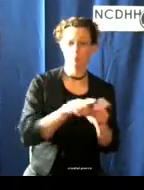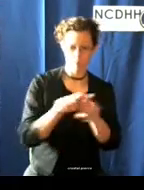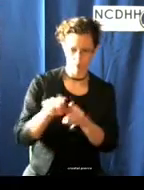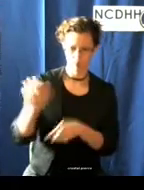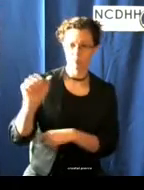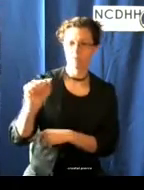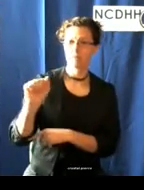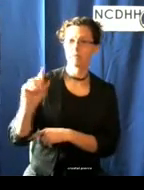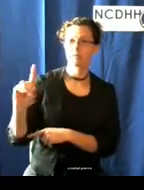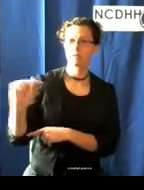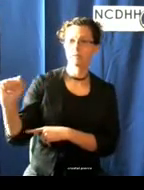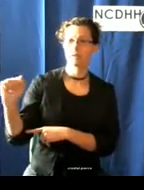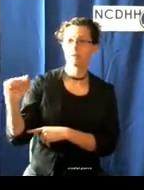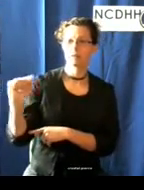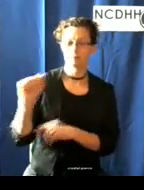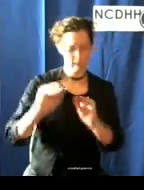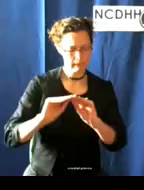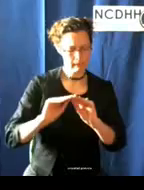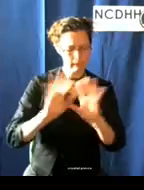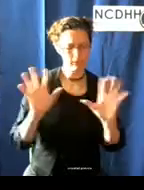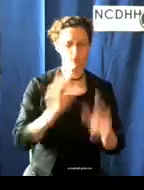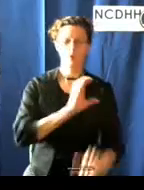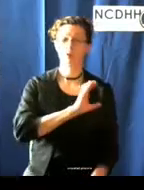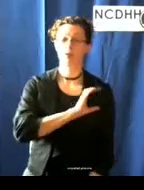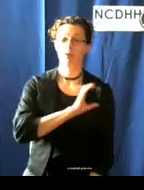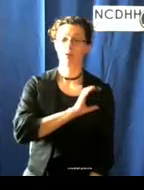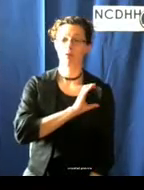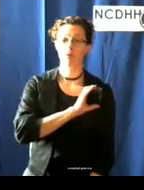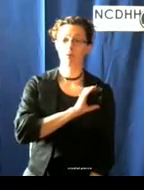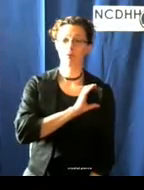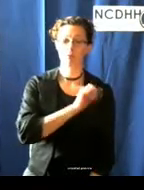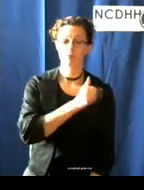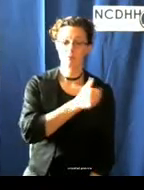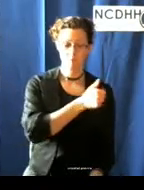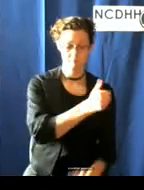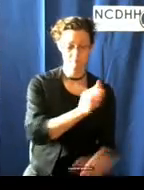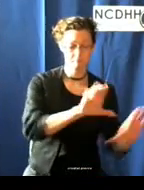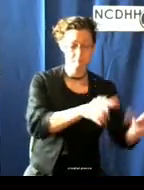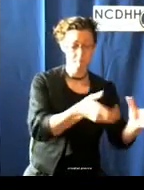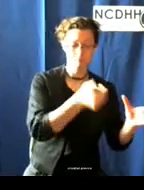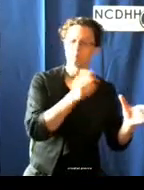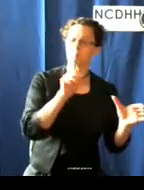LAW ENFORCEMENT AGENCIES ARE OBLIGATED TO TAKE ACTION TO ENSURE EFFECTIVE